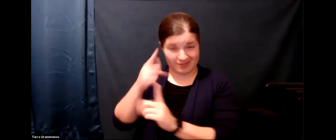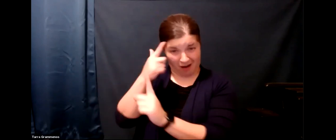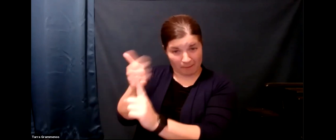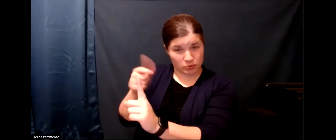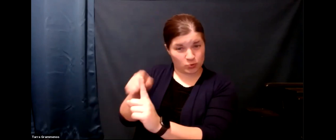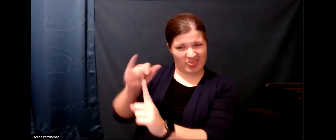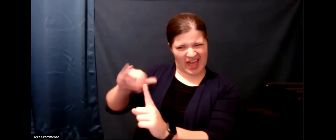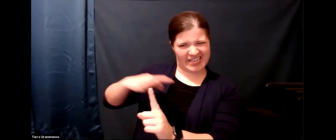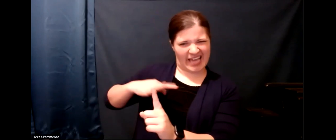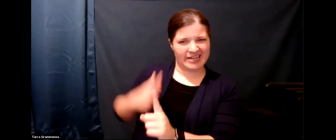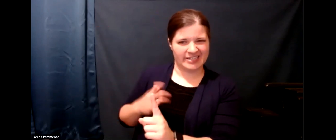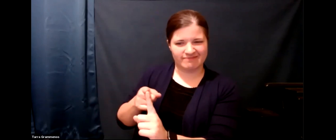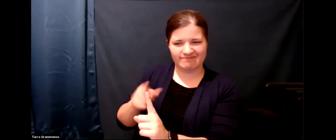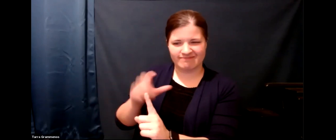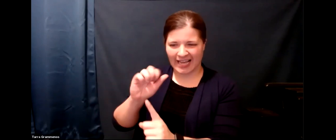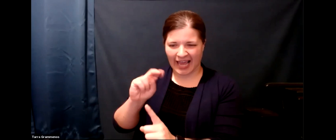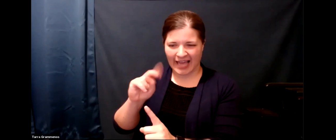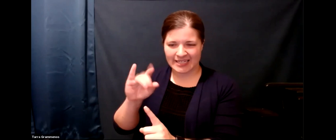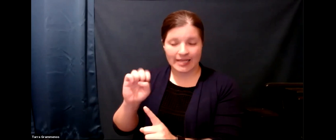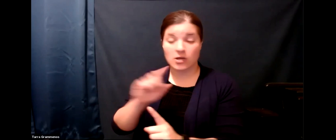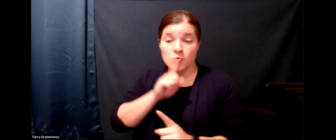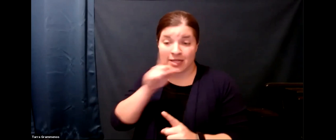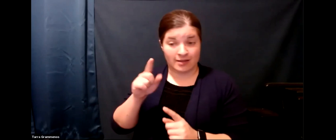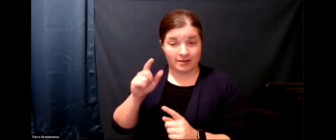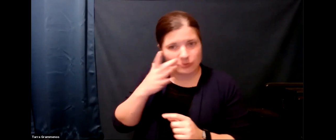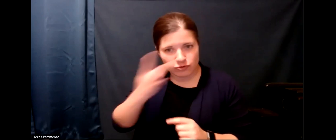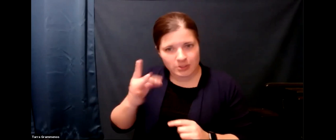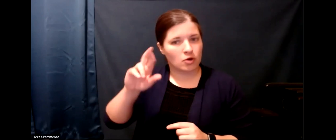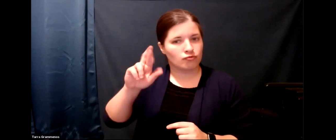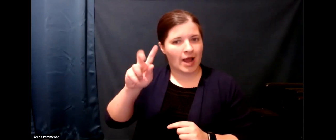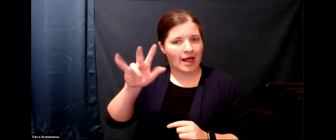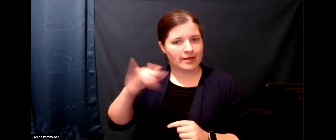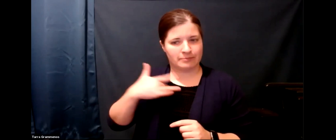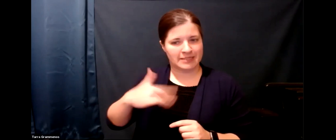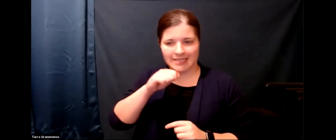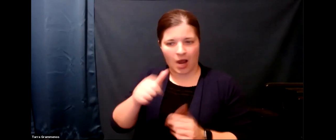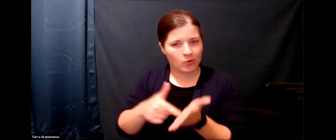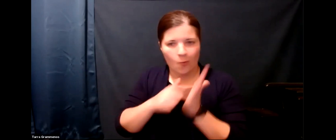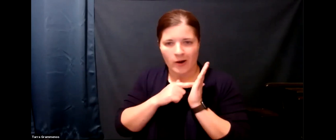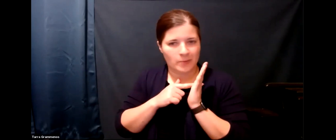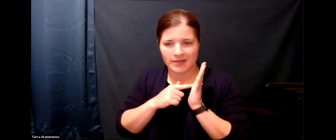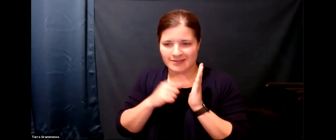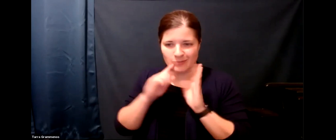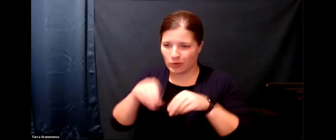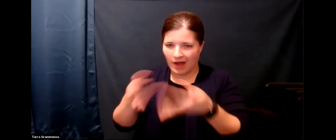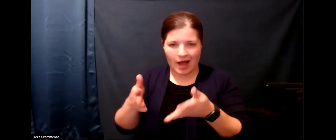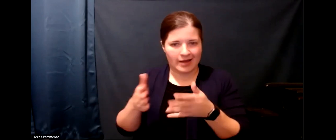For rallies, there typically is not a requirement that they provide any particular accommodation for anyone.